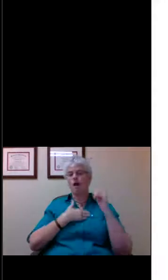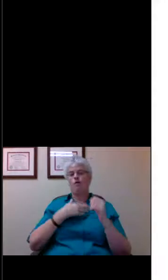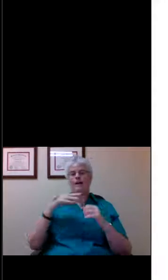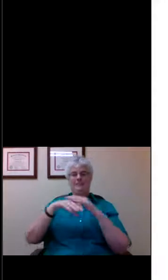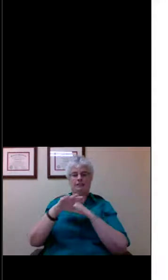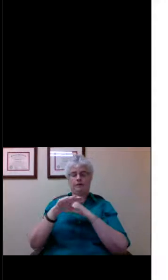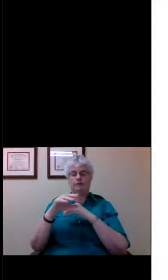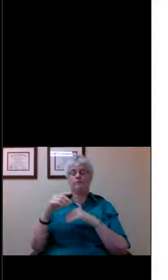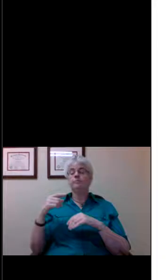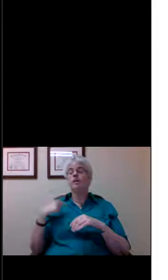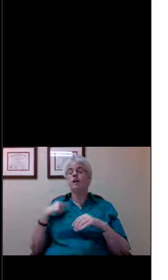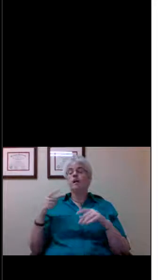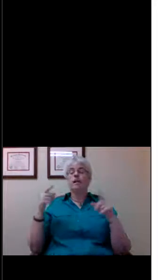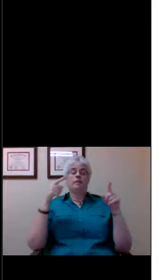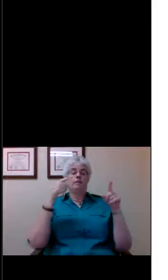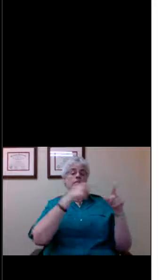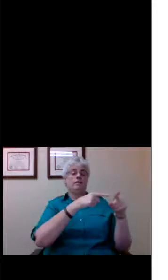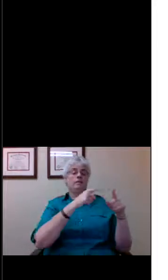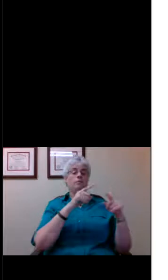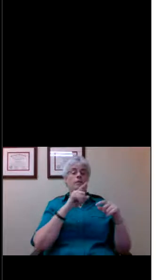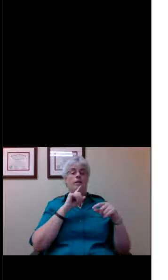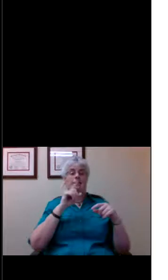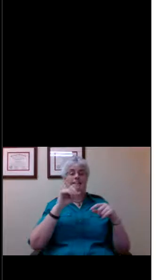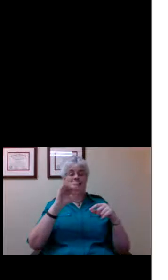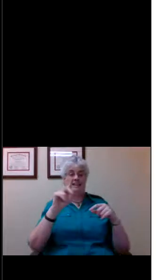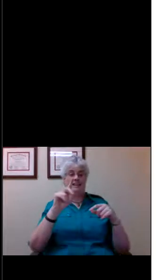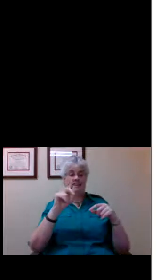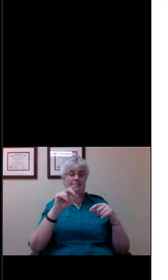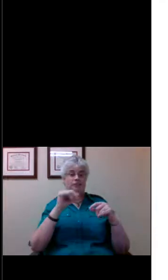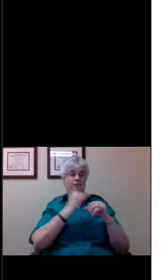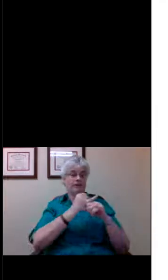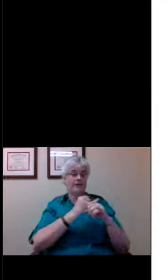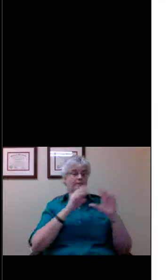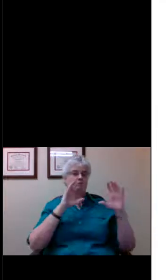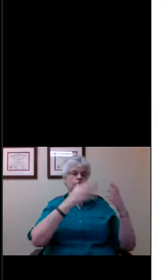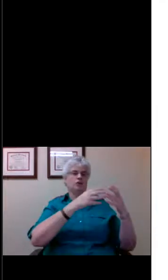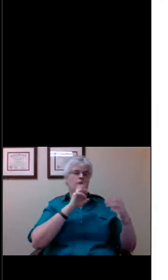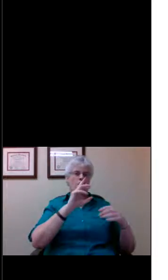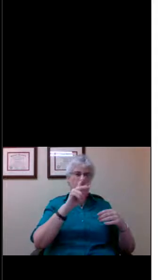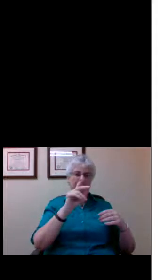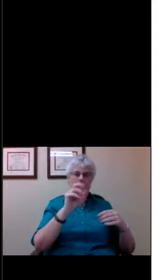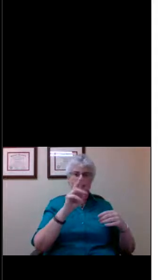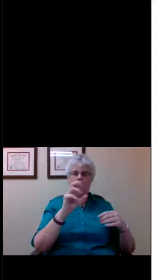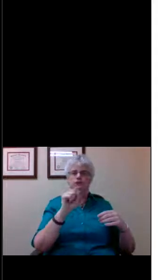accessibility, and our accessibility. The Indiana School for the Deaf, we talked